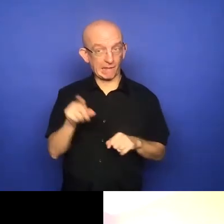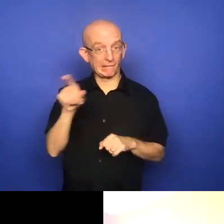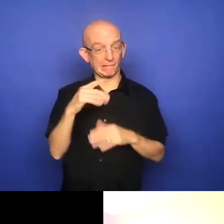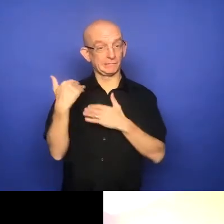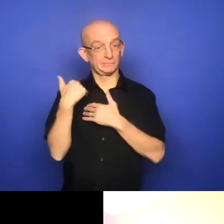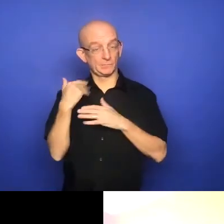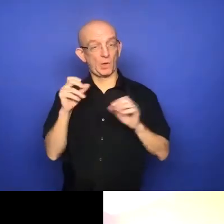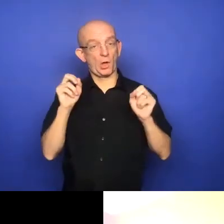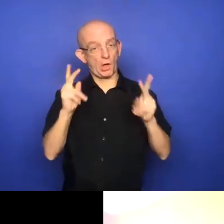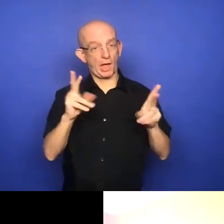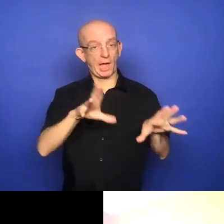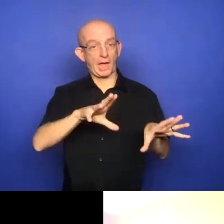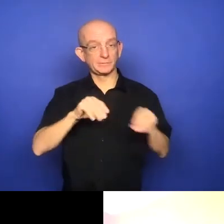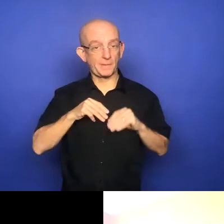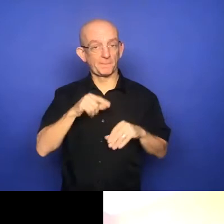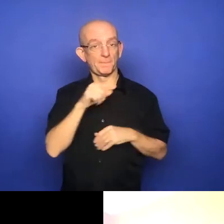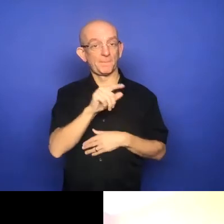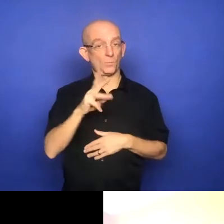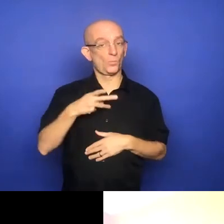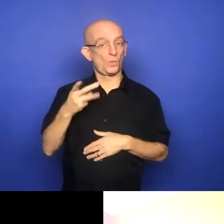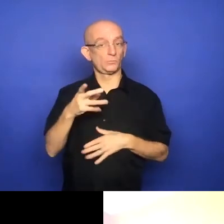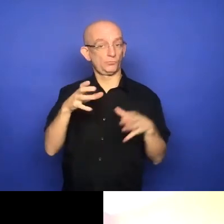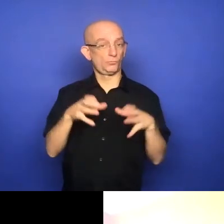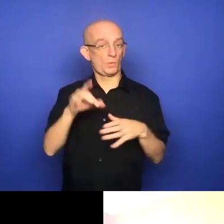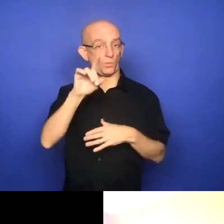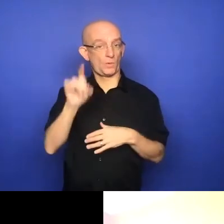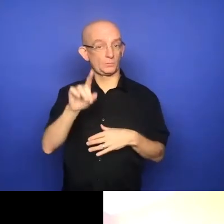the Washington group in the census, and if there were